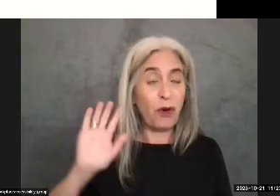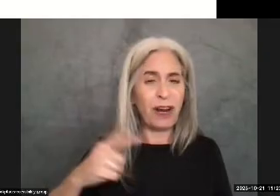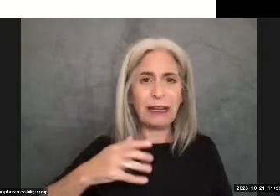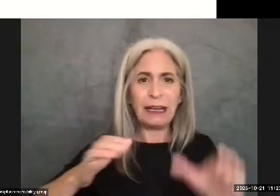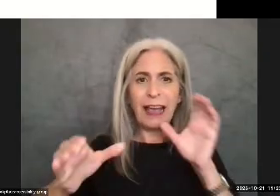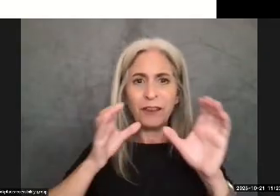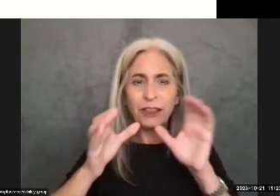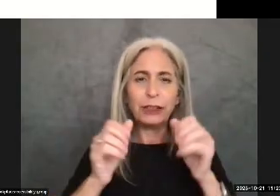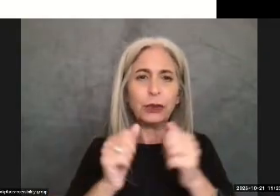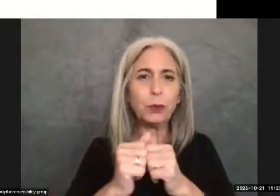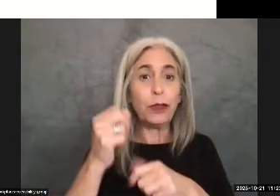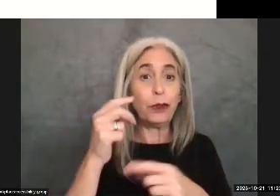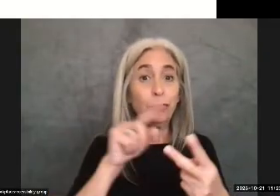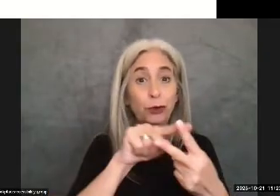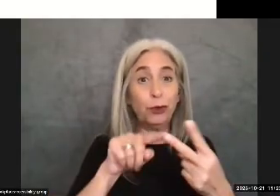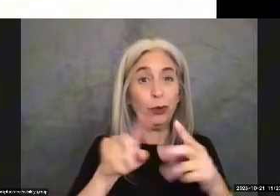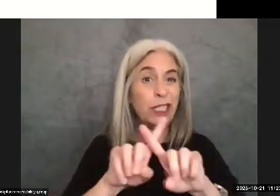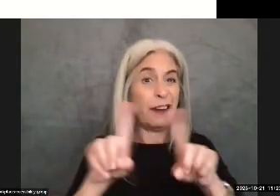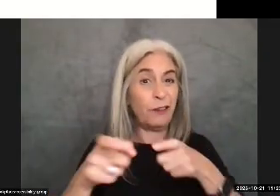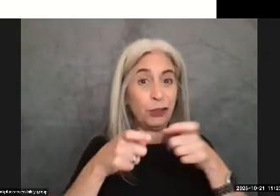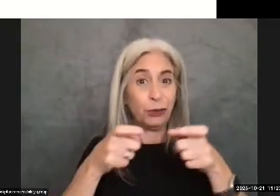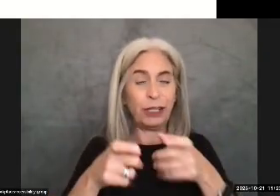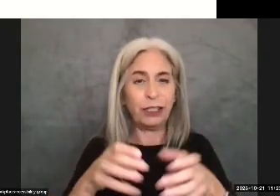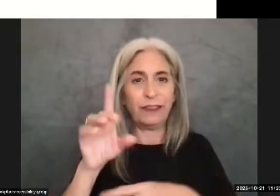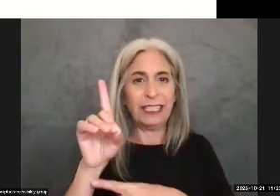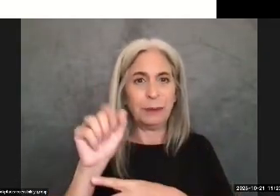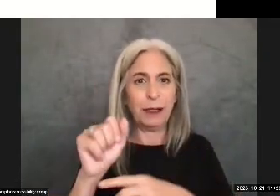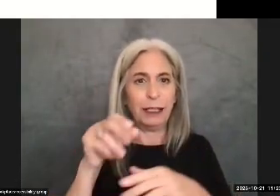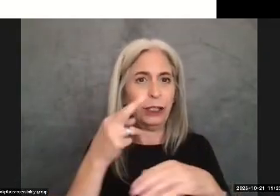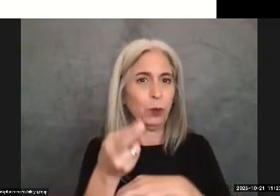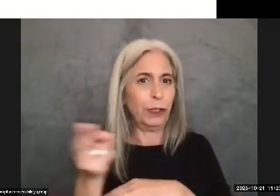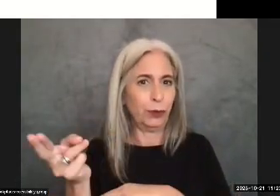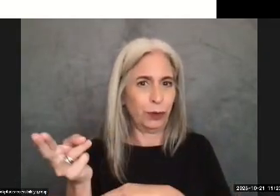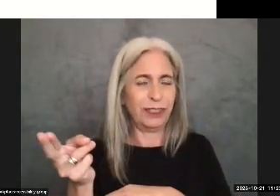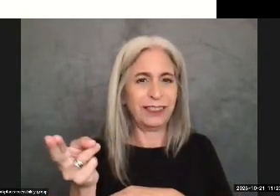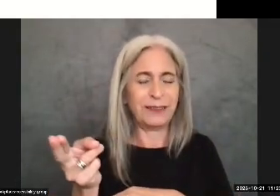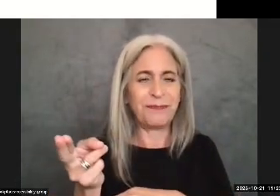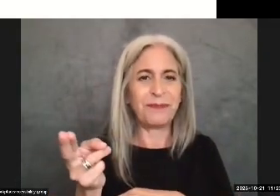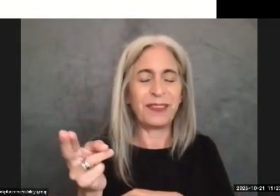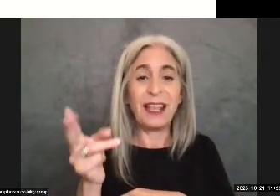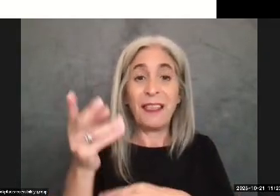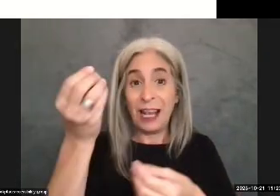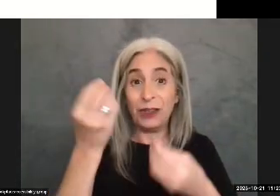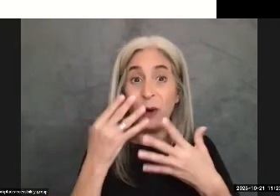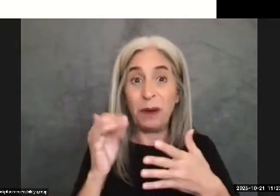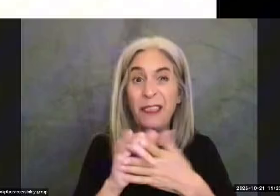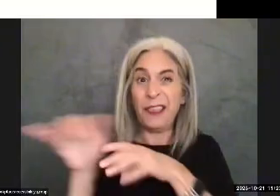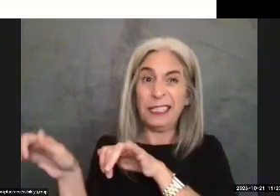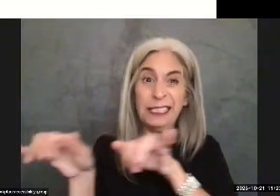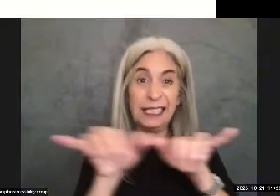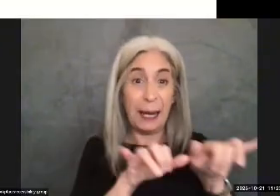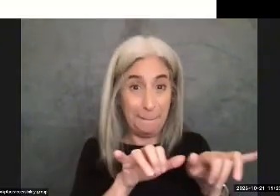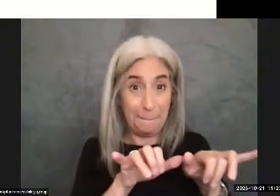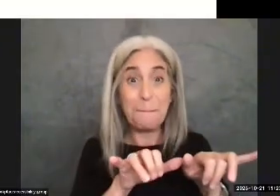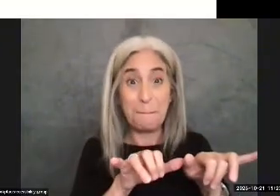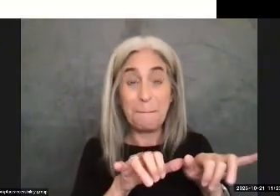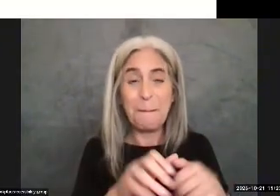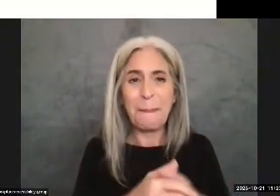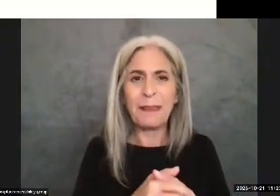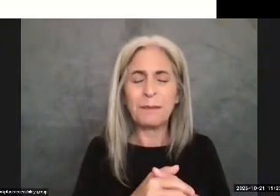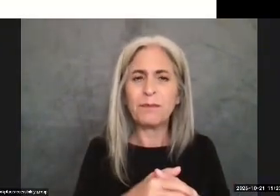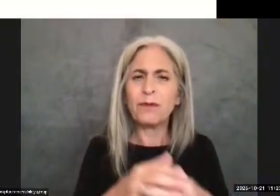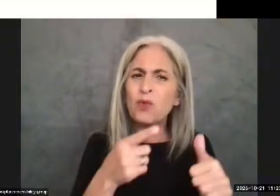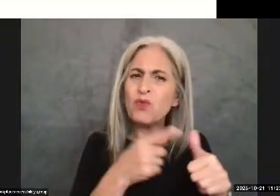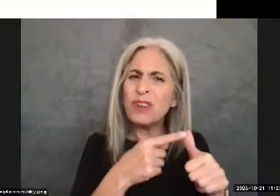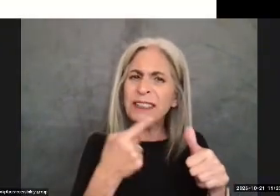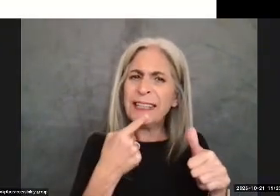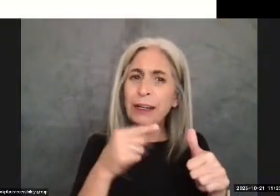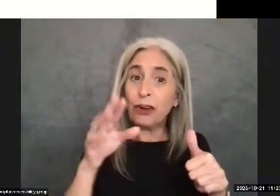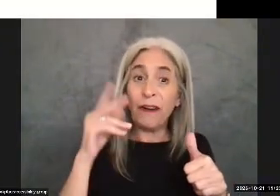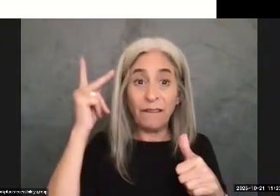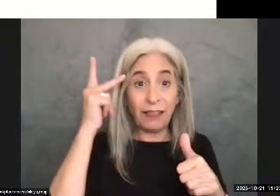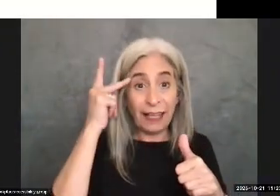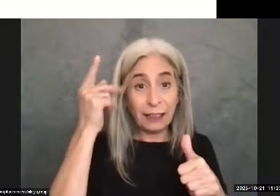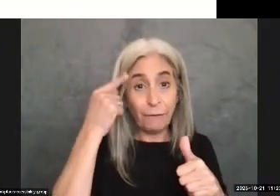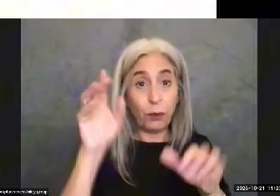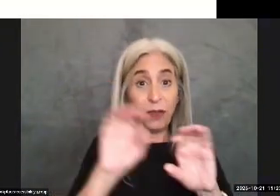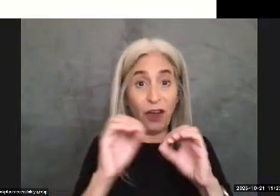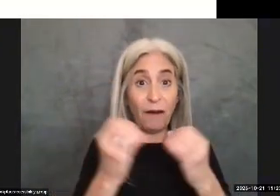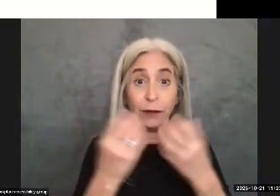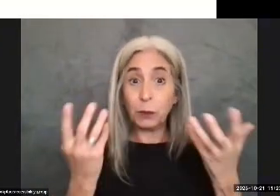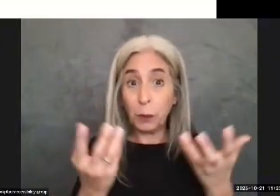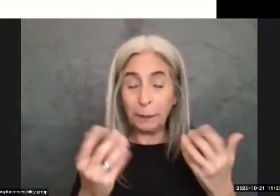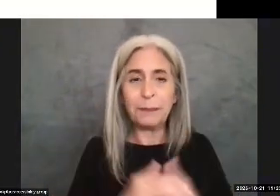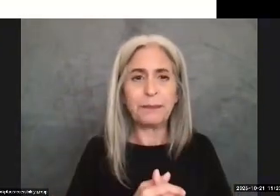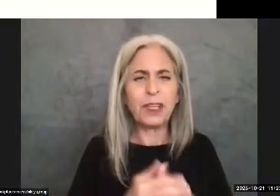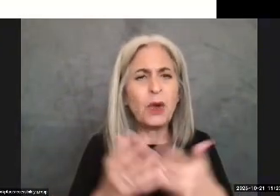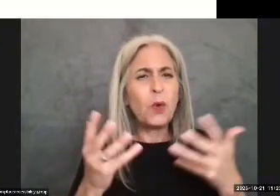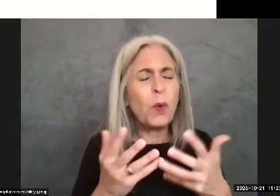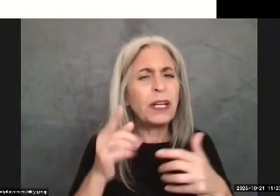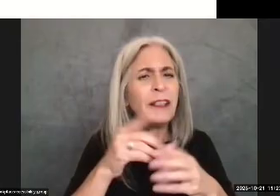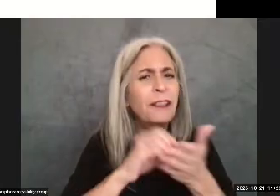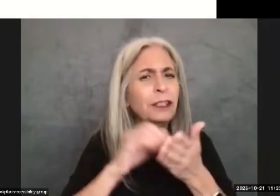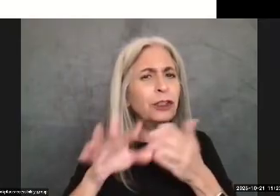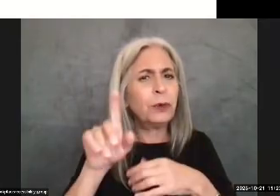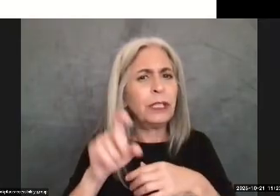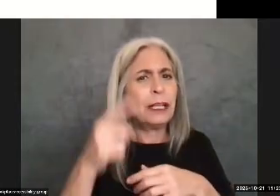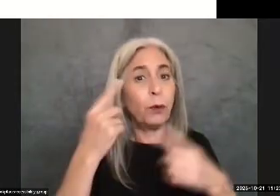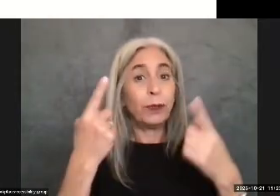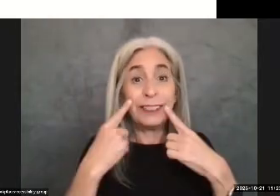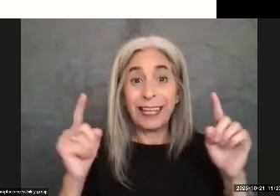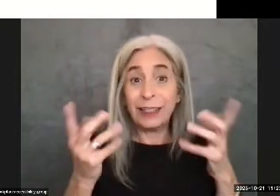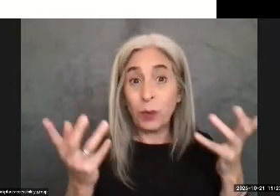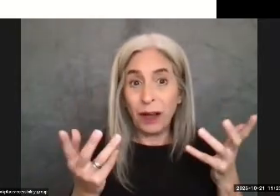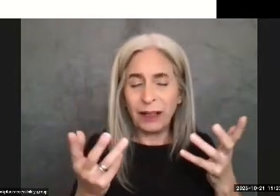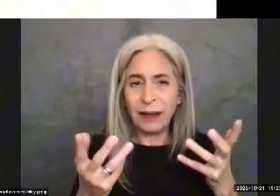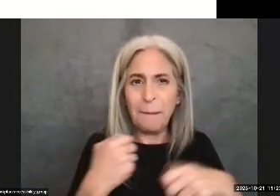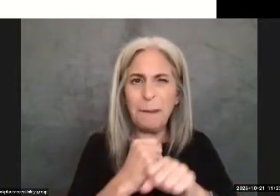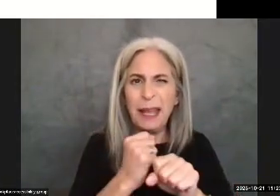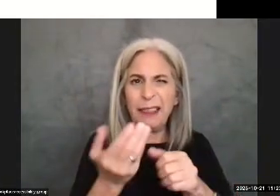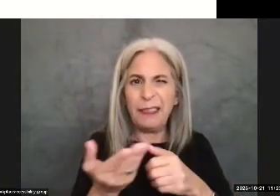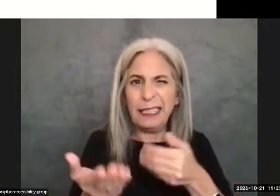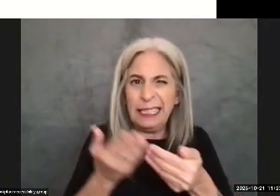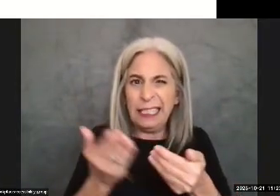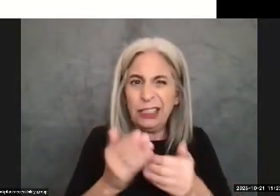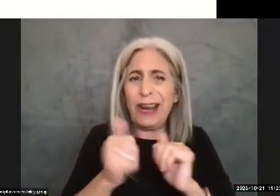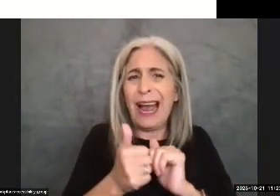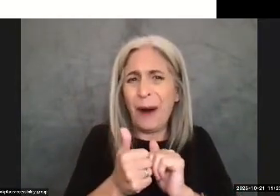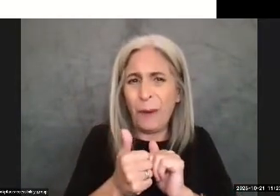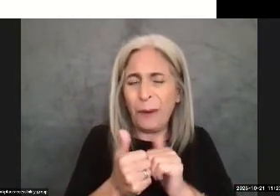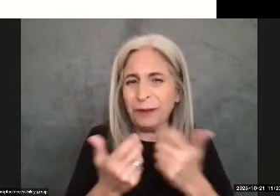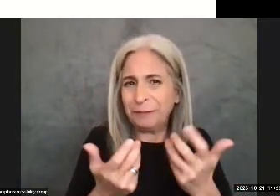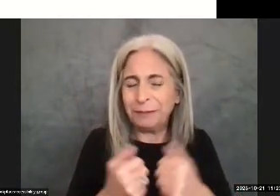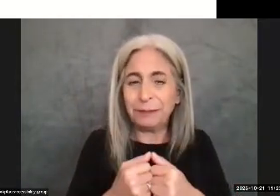Kathleen DeForest: I previously had conversations with two different directors of disability resources, and they basically told me the same thing. One said that her philosophy for the office is, what does this student need to succeed, and how can I make things easier for them?